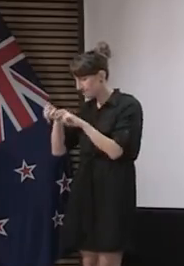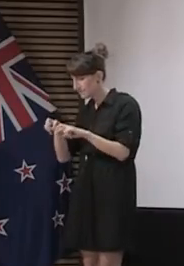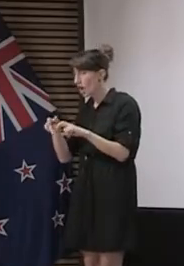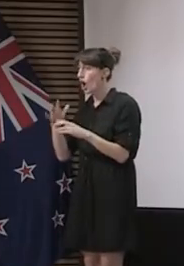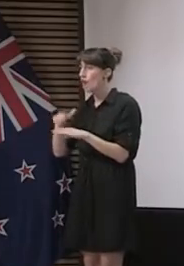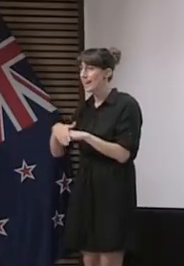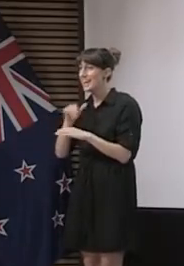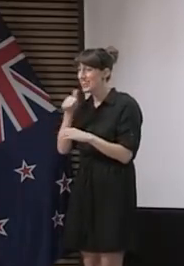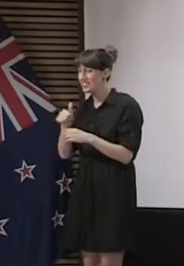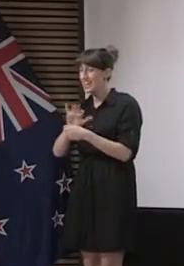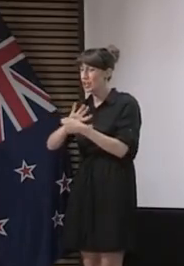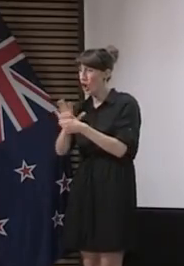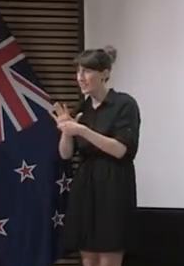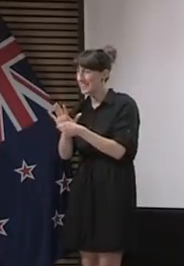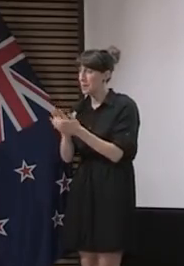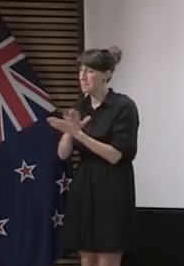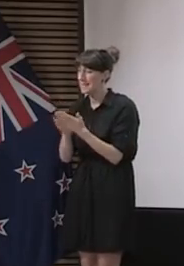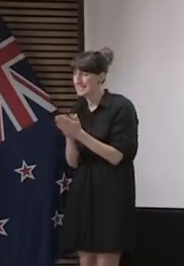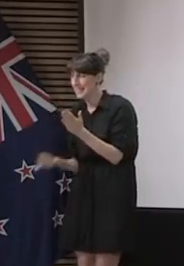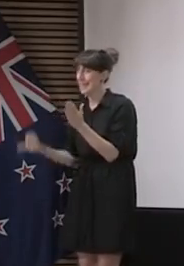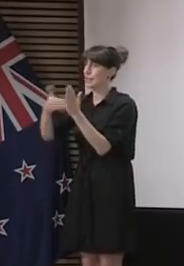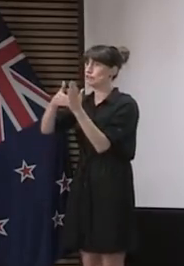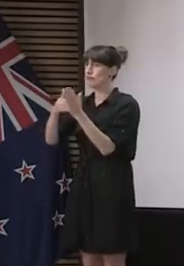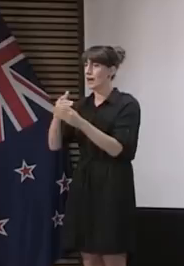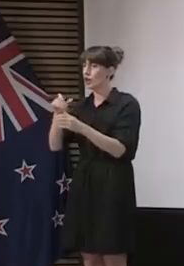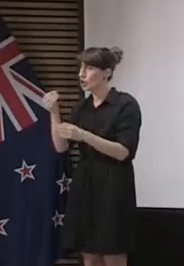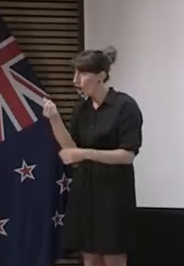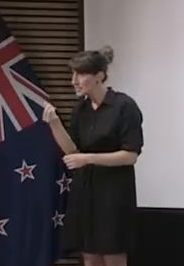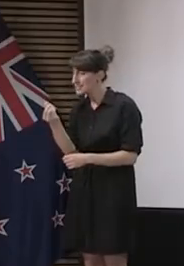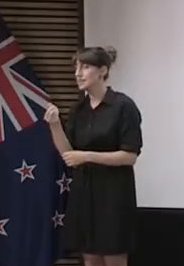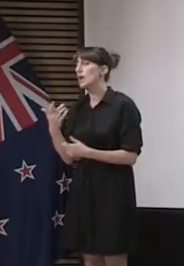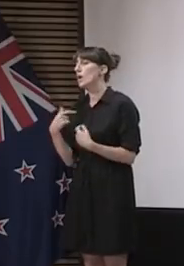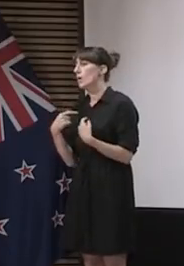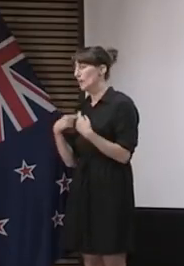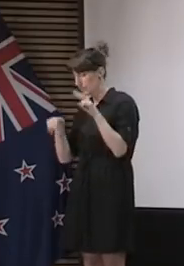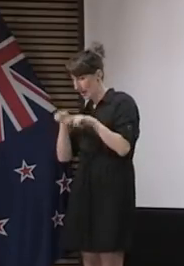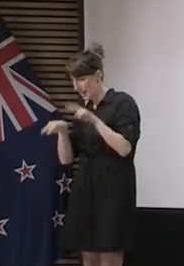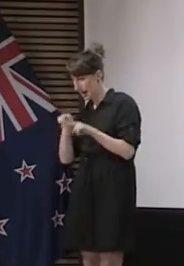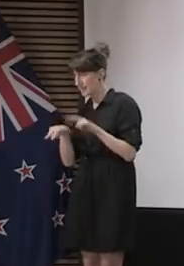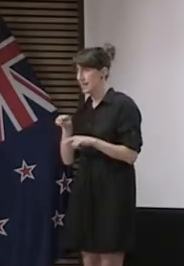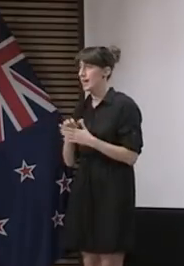related costs. It is difficult for ourmidwives and they have beenscaling up some of theirresponse to some